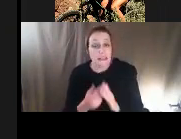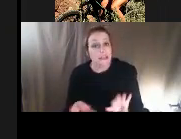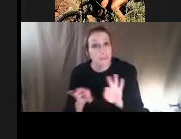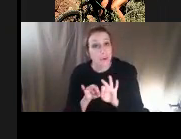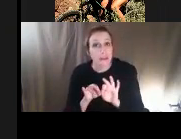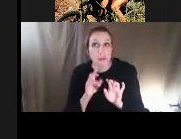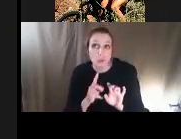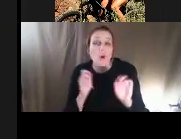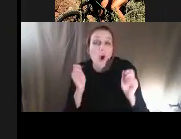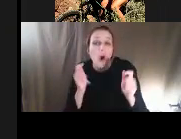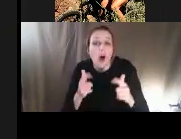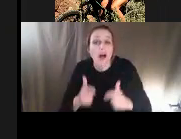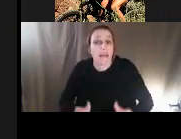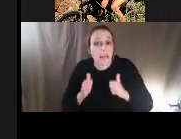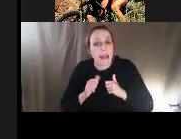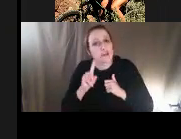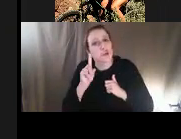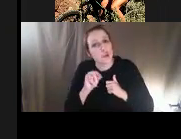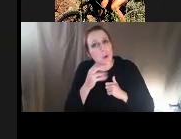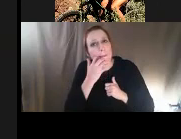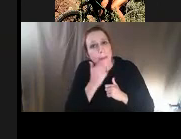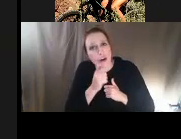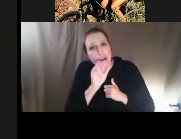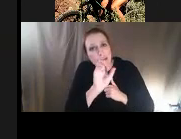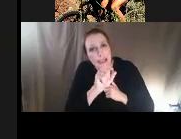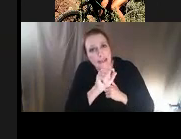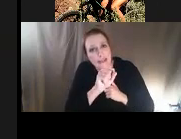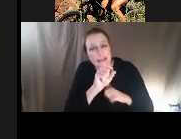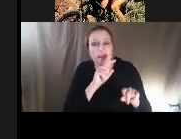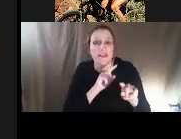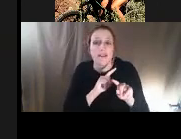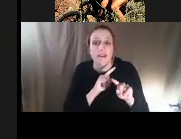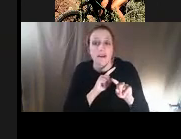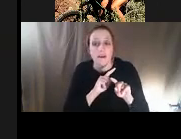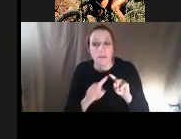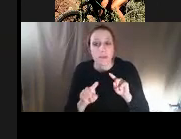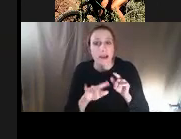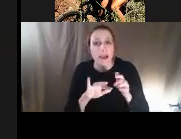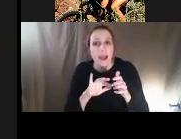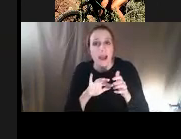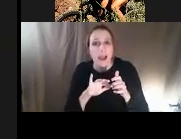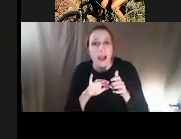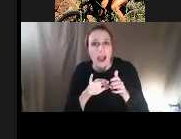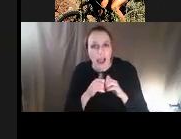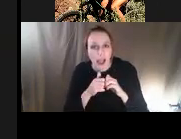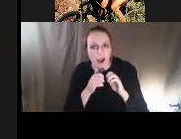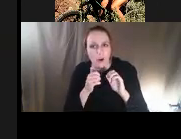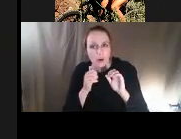However, all lives can't matter until you truly understand that formation of black lives matters. And please hear me.